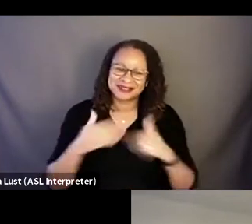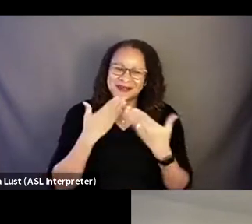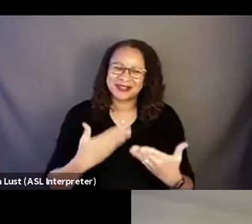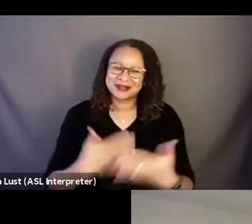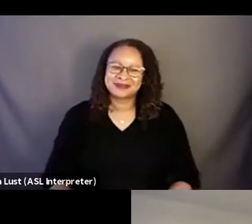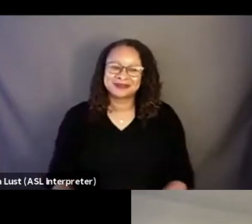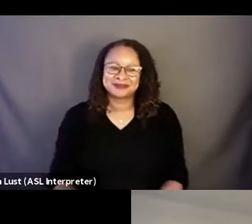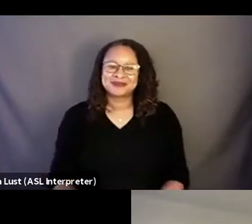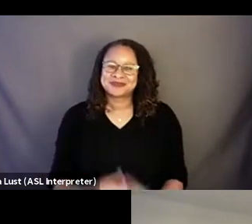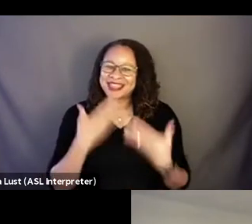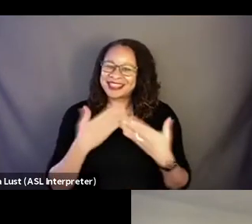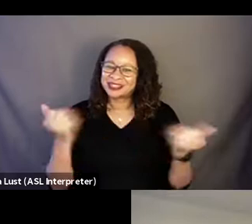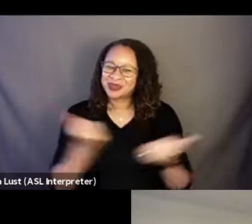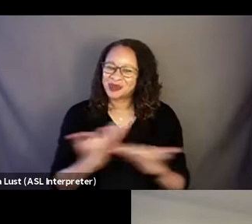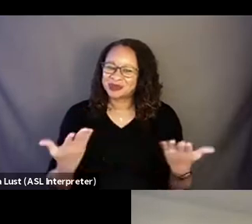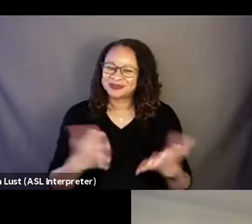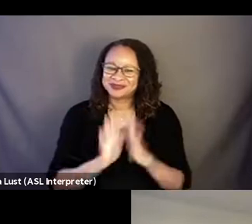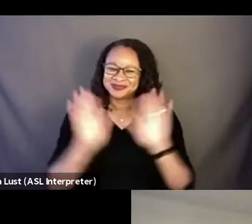Thank you everyone. Bye - Bye.